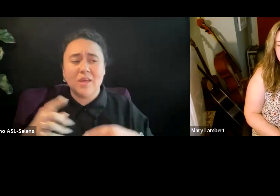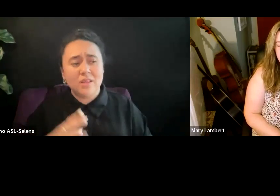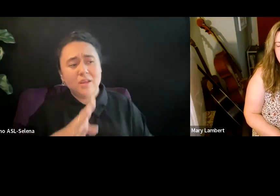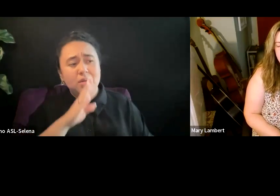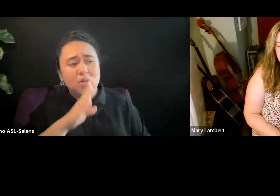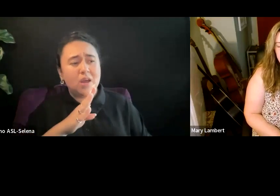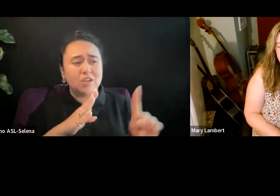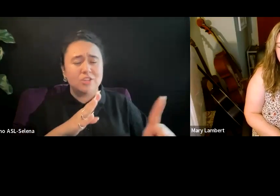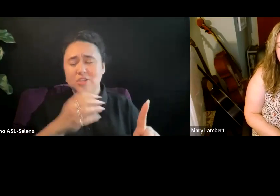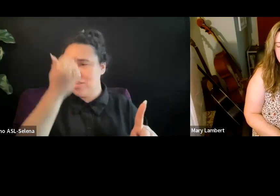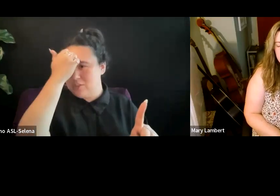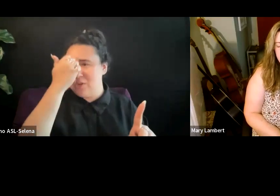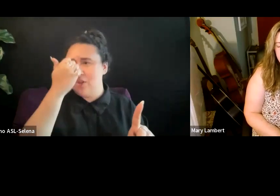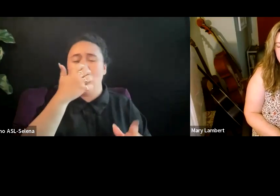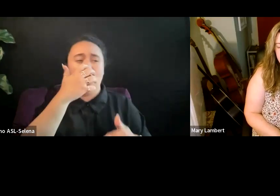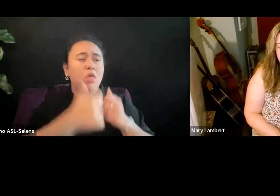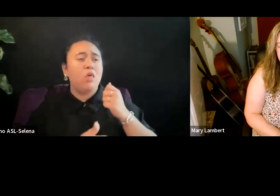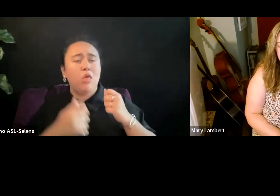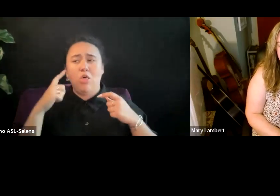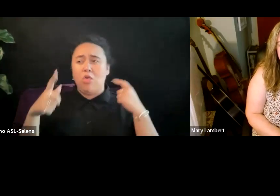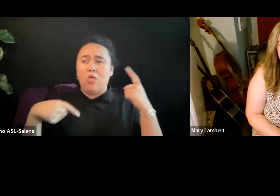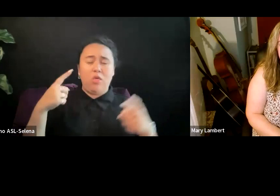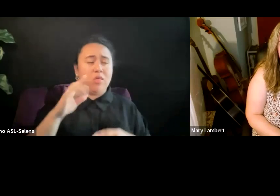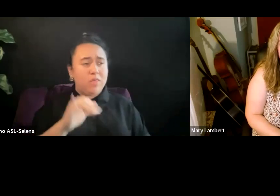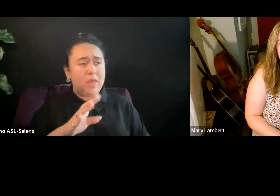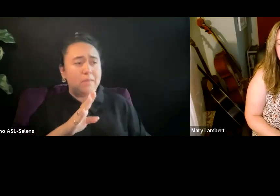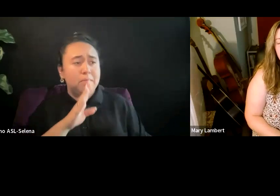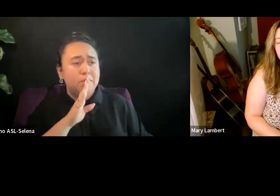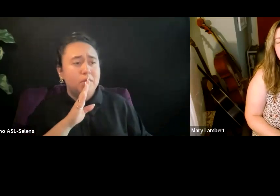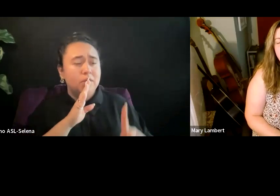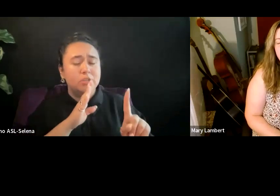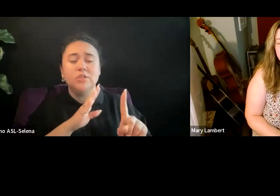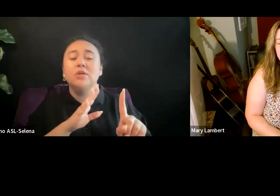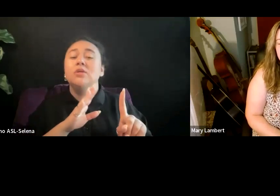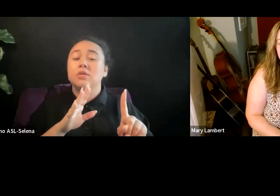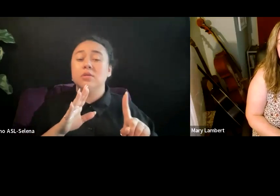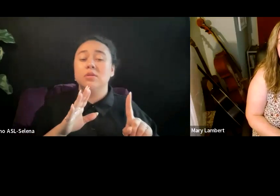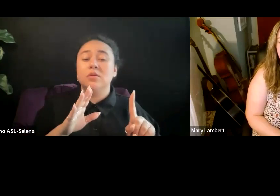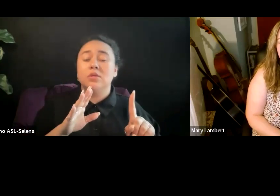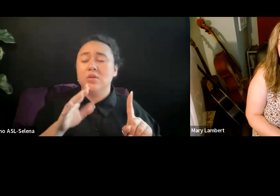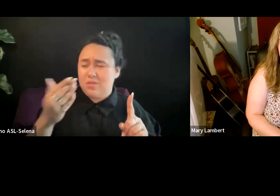dumb, shrill, hysterical. Go ask your captor